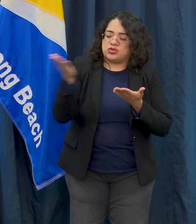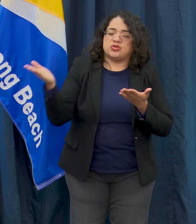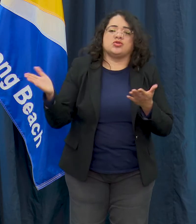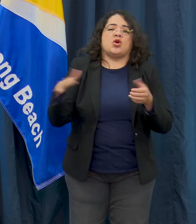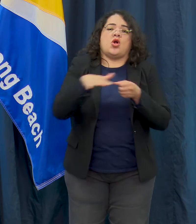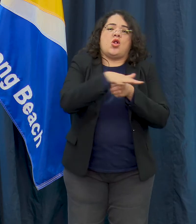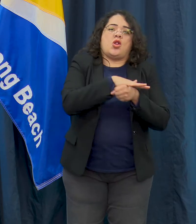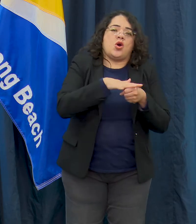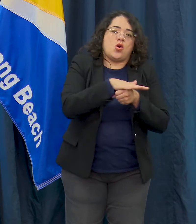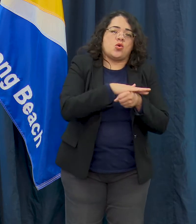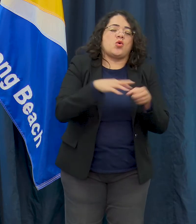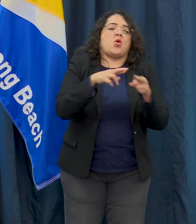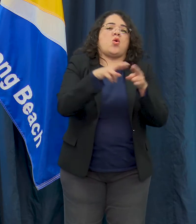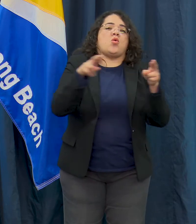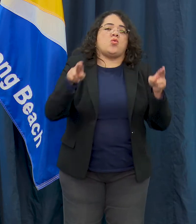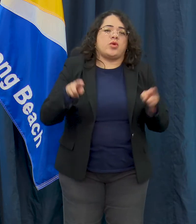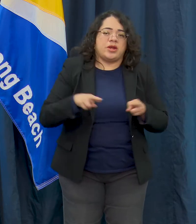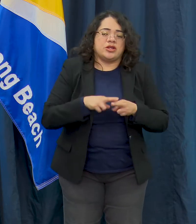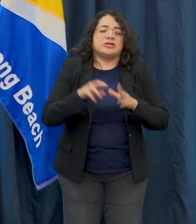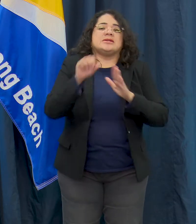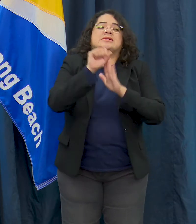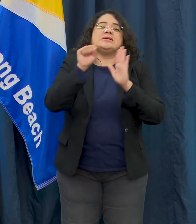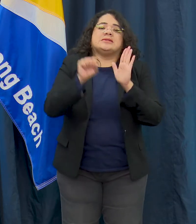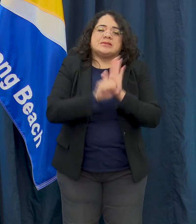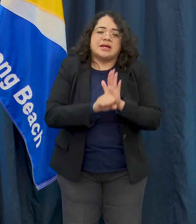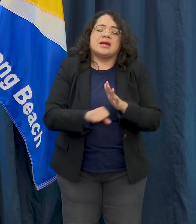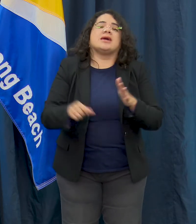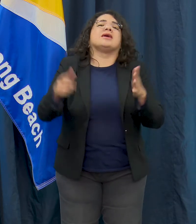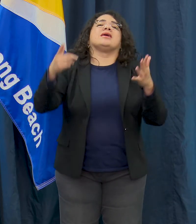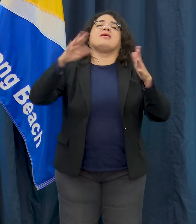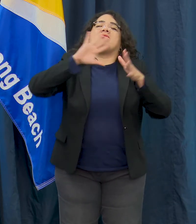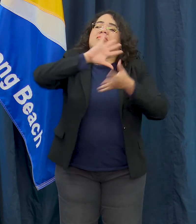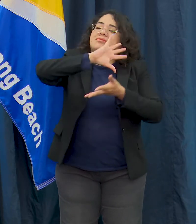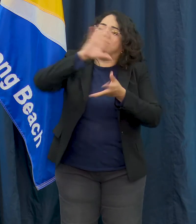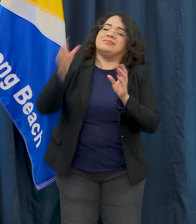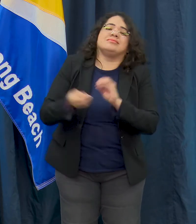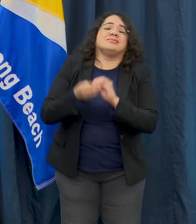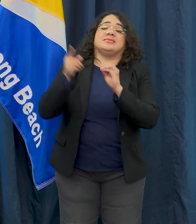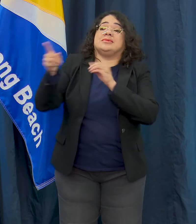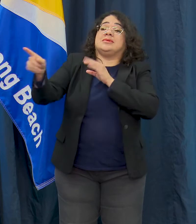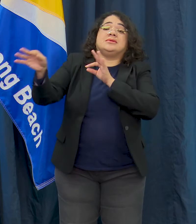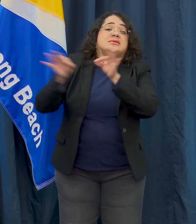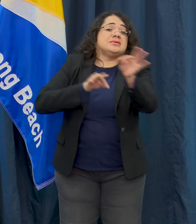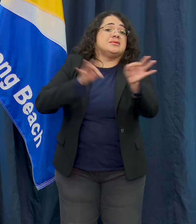statewide level is saying a slow, gradual, building block by building block